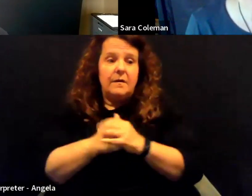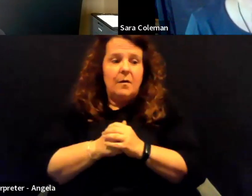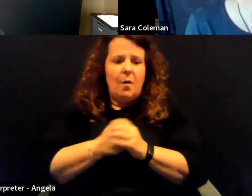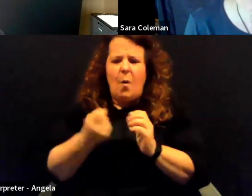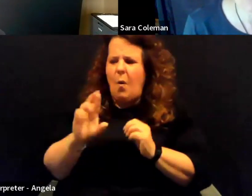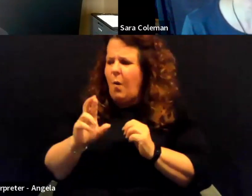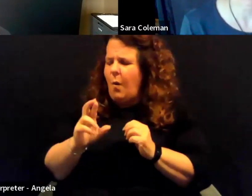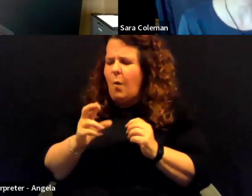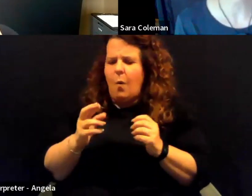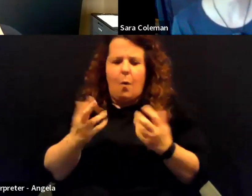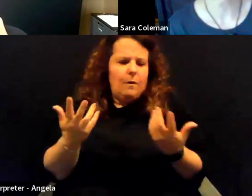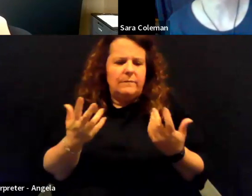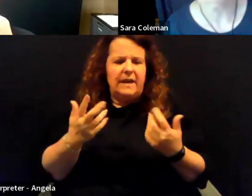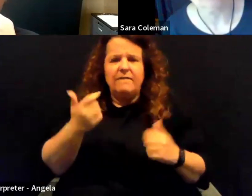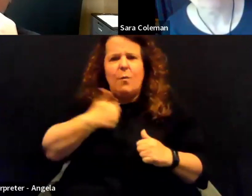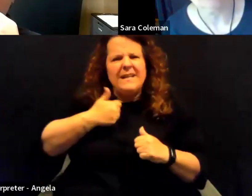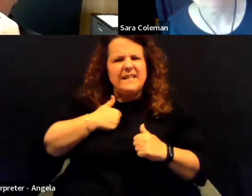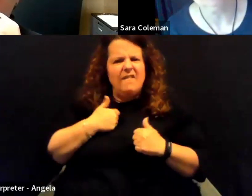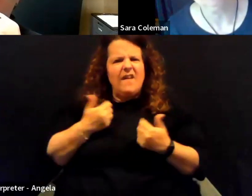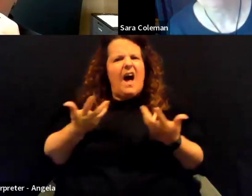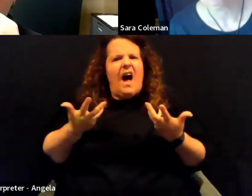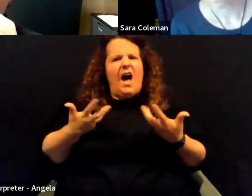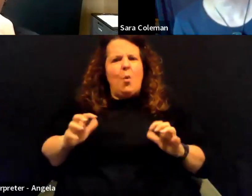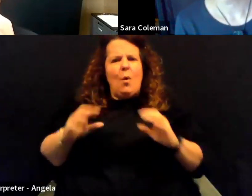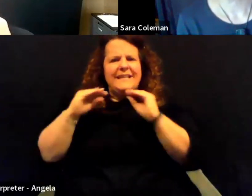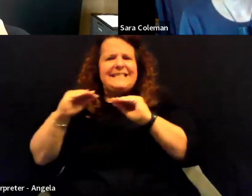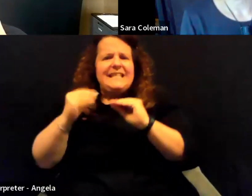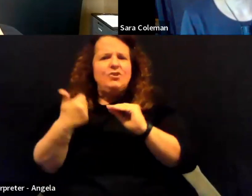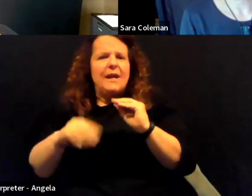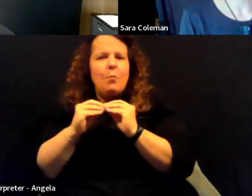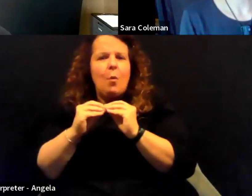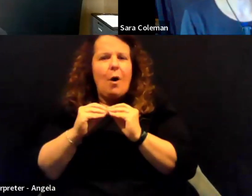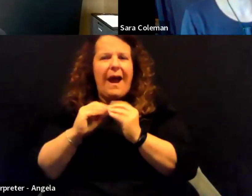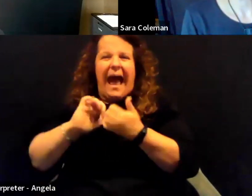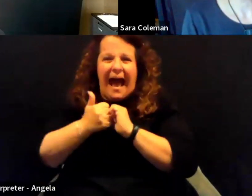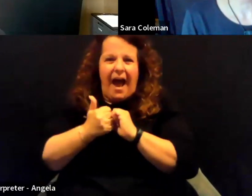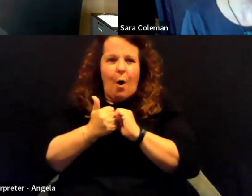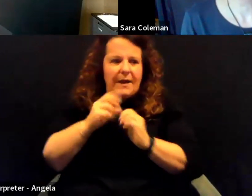classroom anymore, but I can still contribute. And so now I've kind of tried to